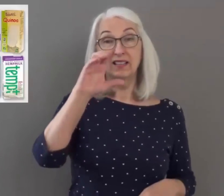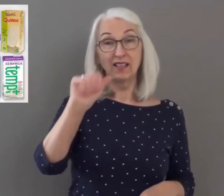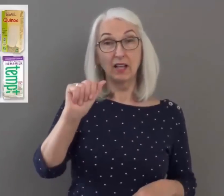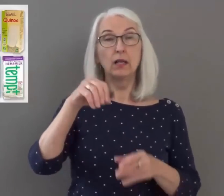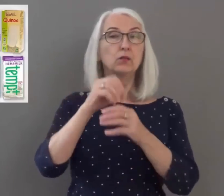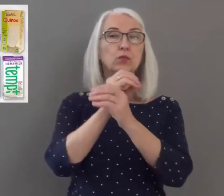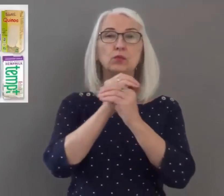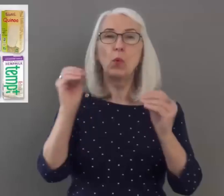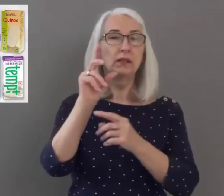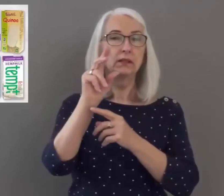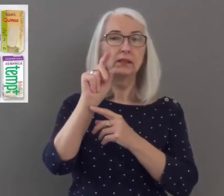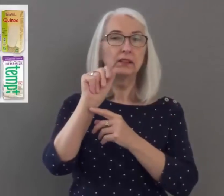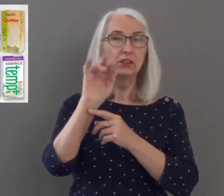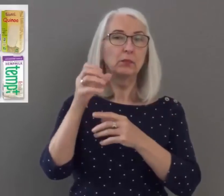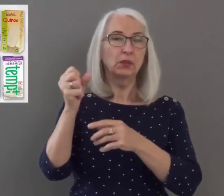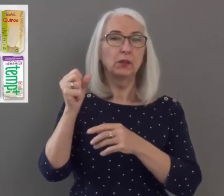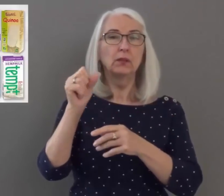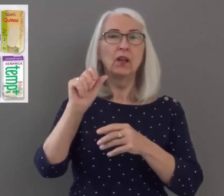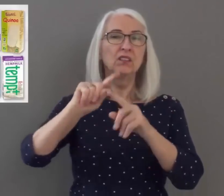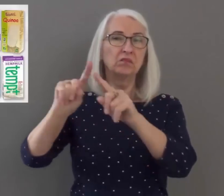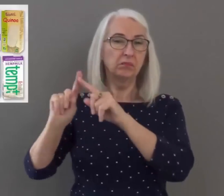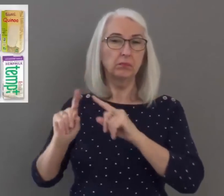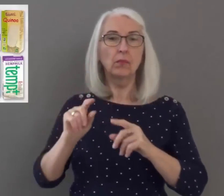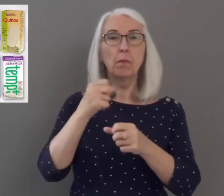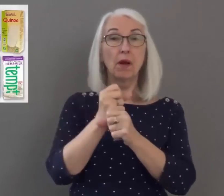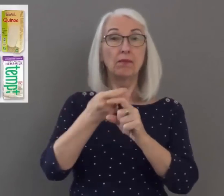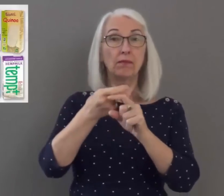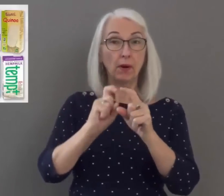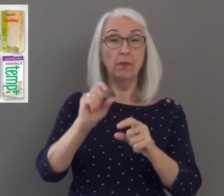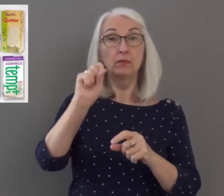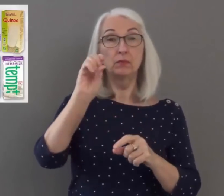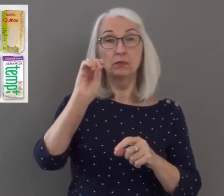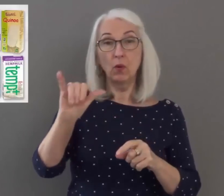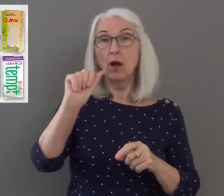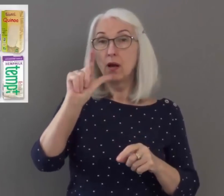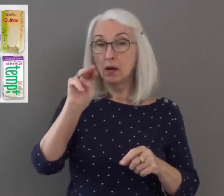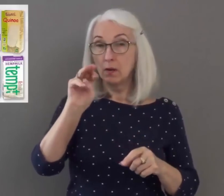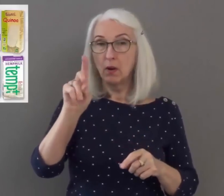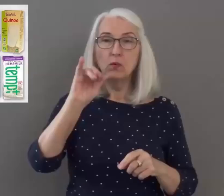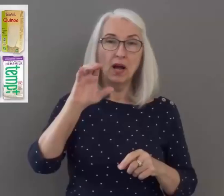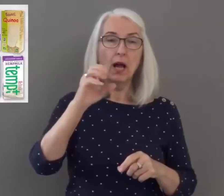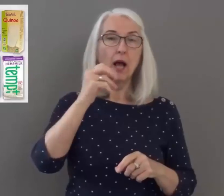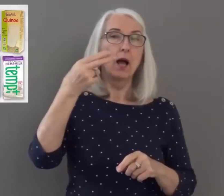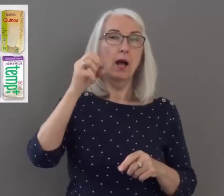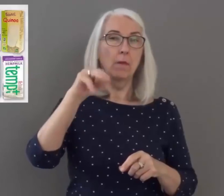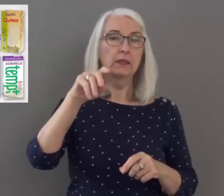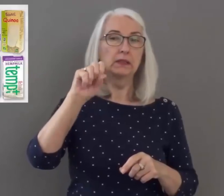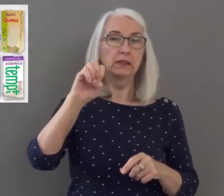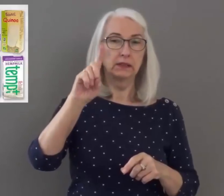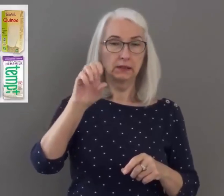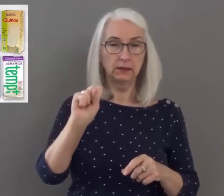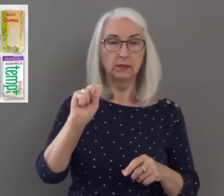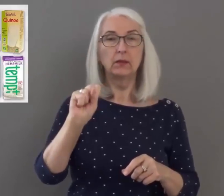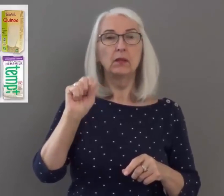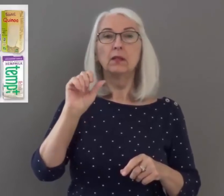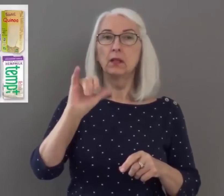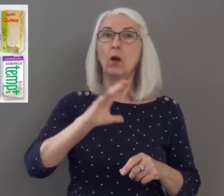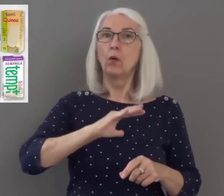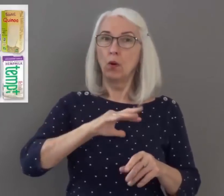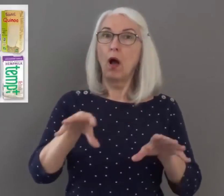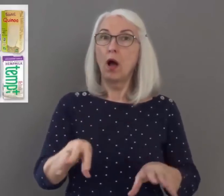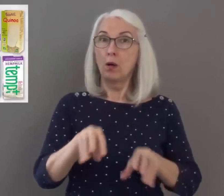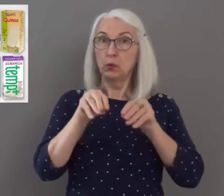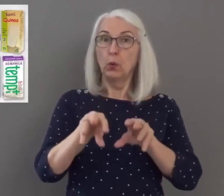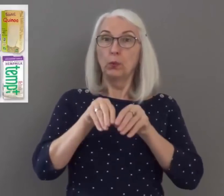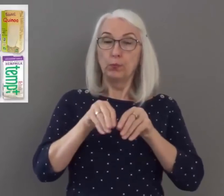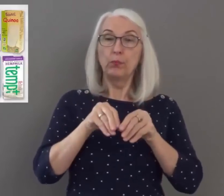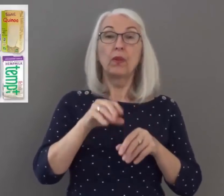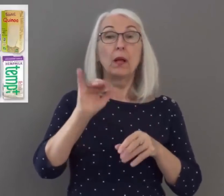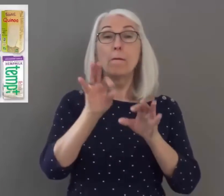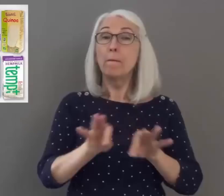The calcium in non-dairy milk alternatives made from soy, almonds, rice, and hempseeds is also well absorbed.